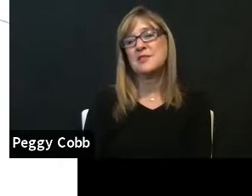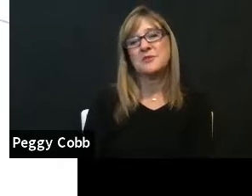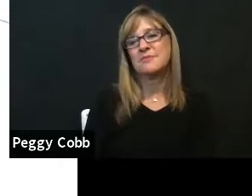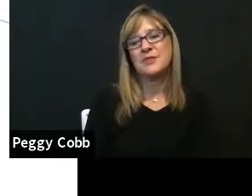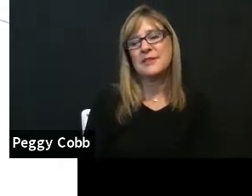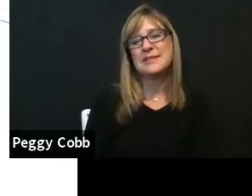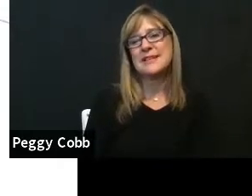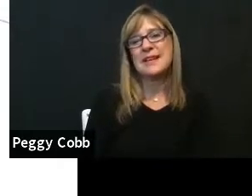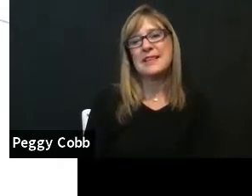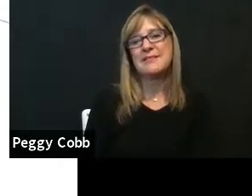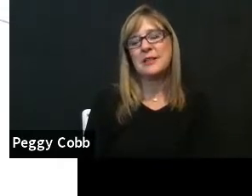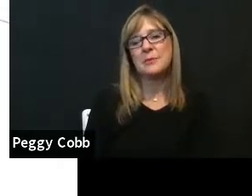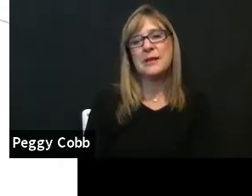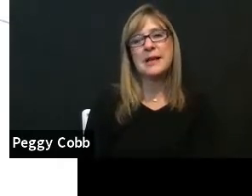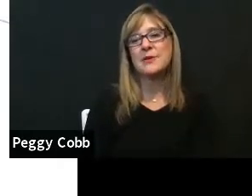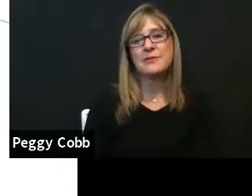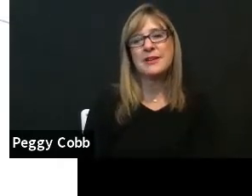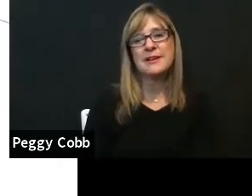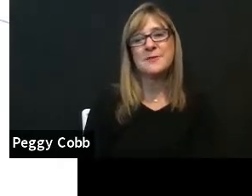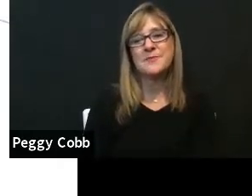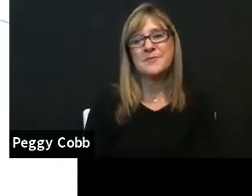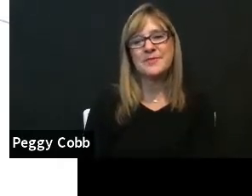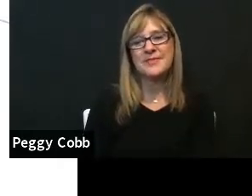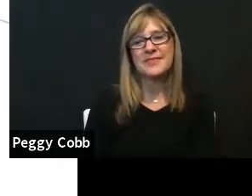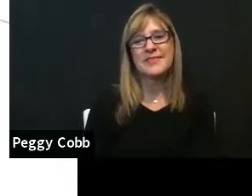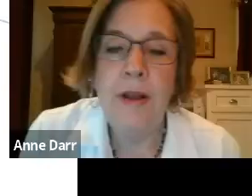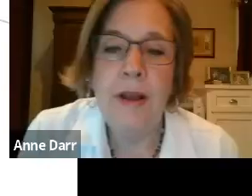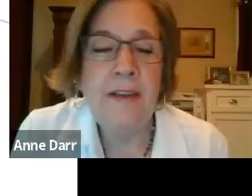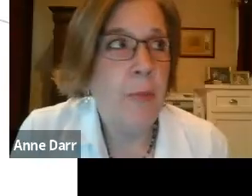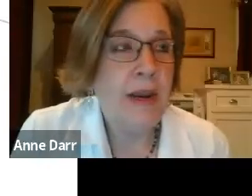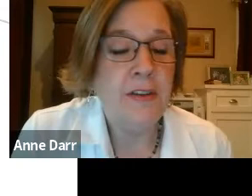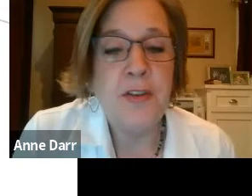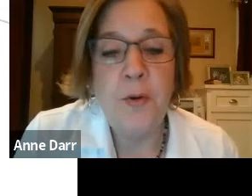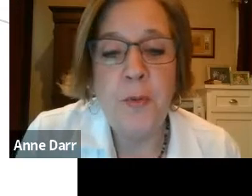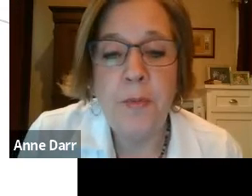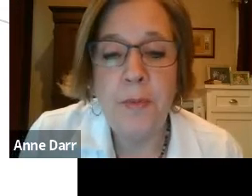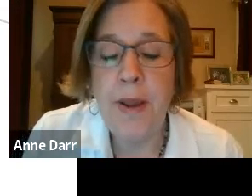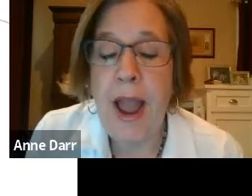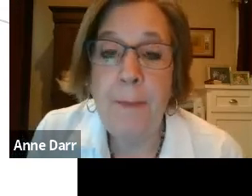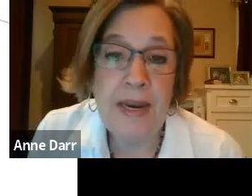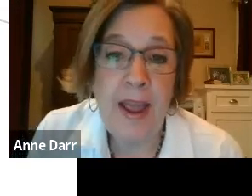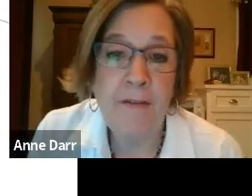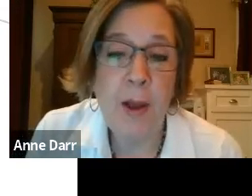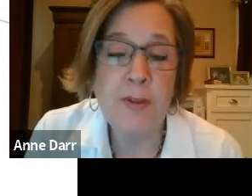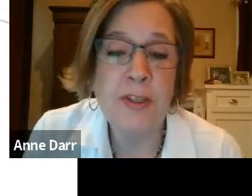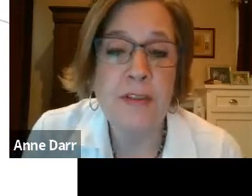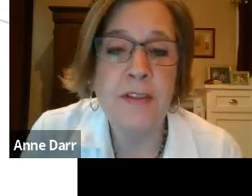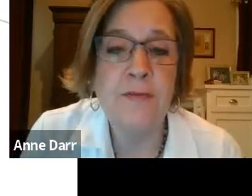so there isn't anything available that I know of right now. Well I think everybody is so happy to have options